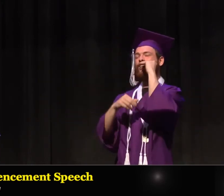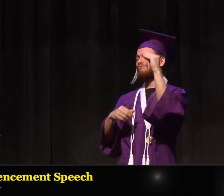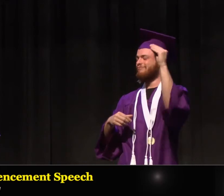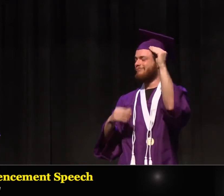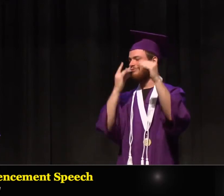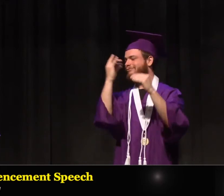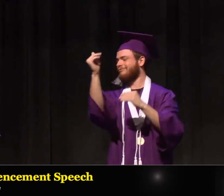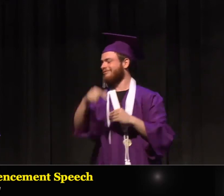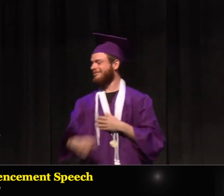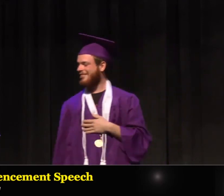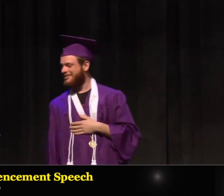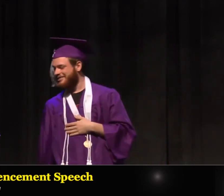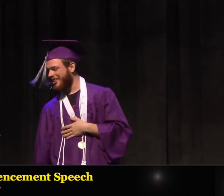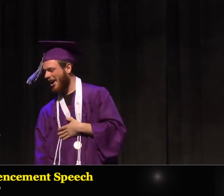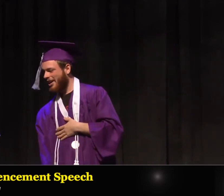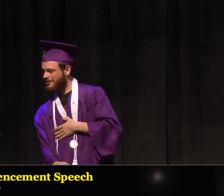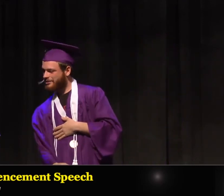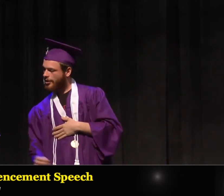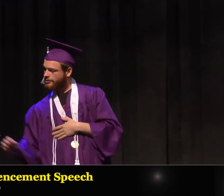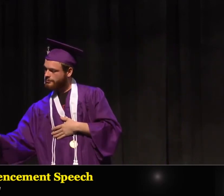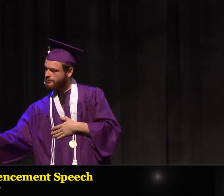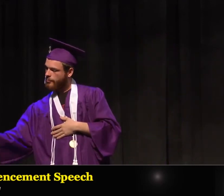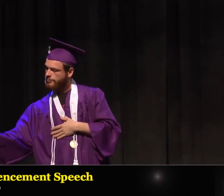and I know how to feed myself.